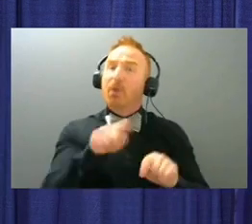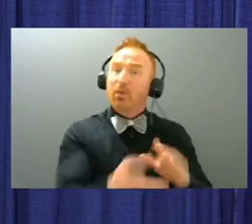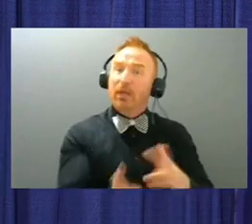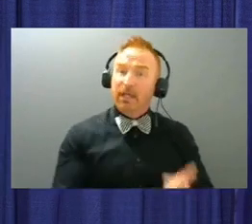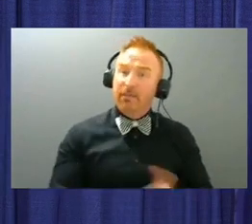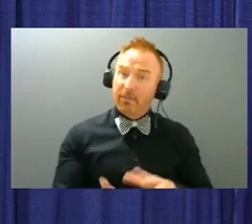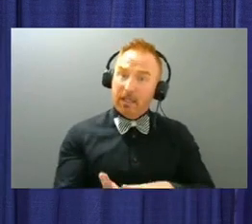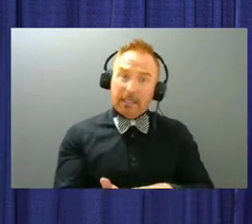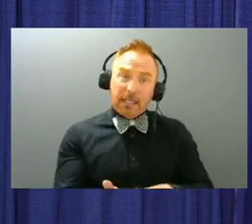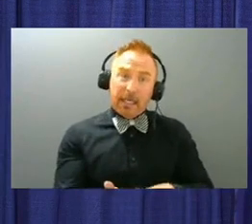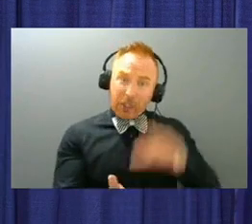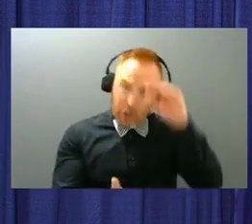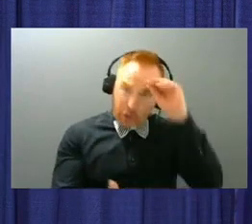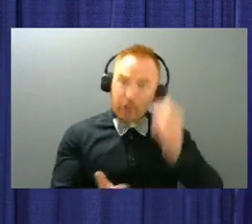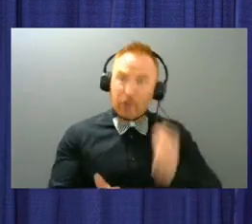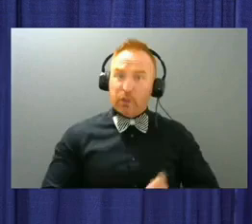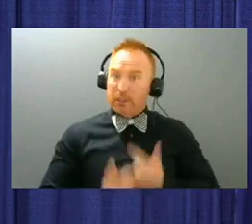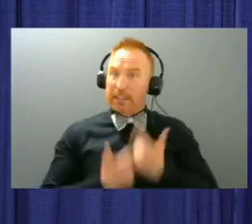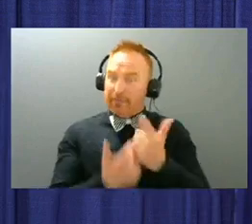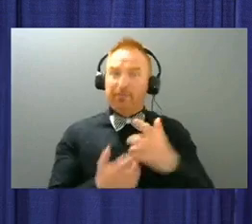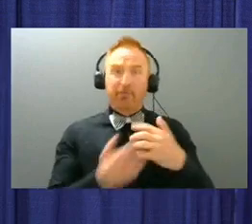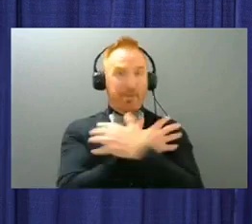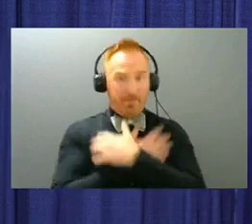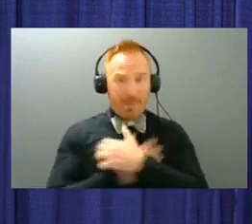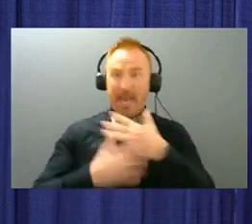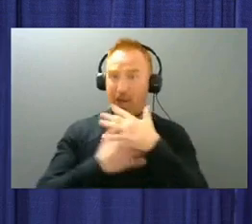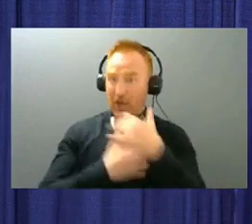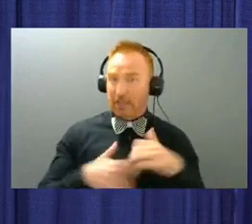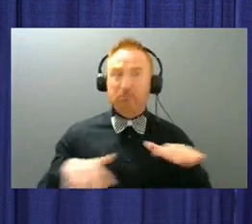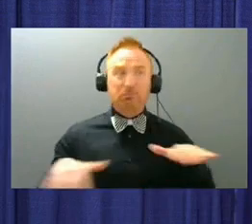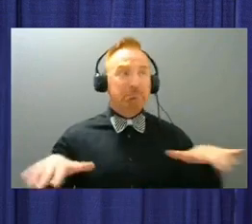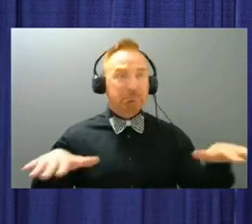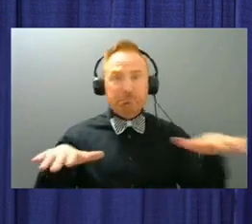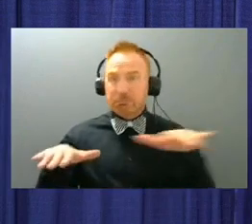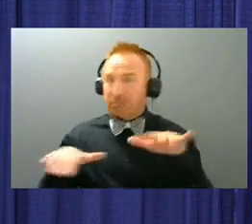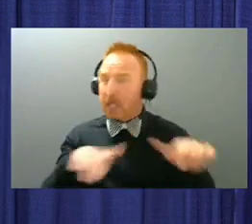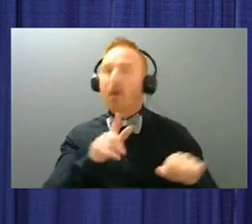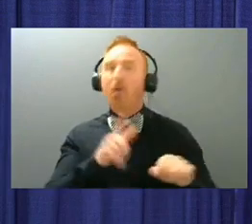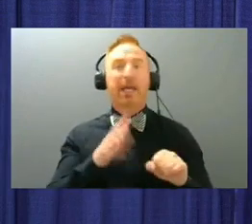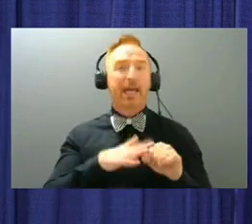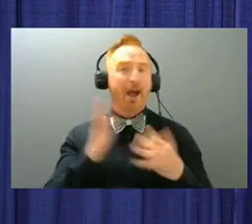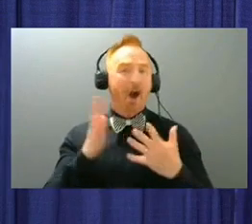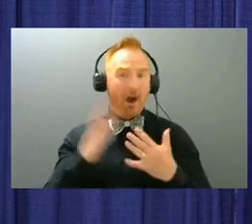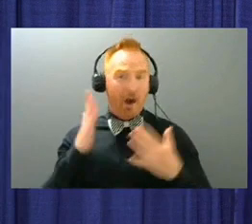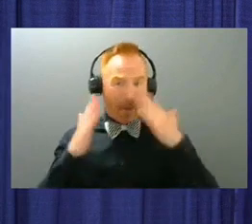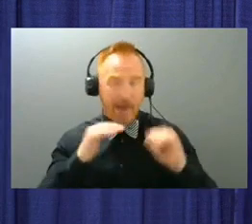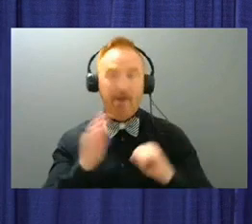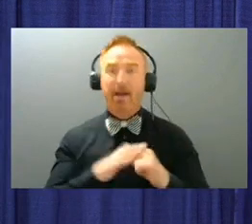live with bears in our midst. We all have our bear awareness and our bear stories, and that